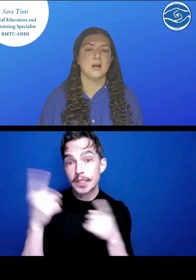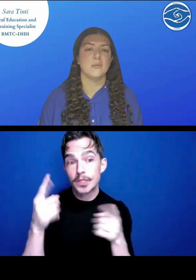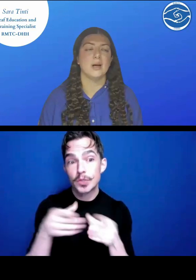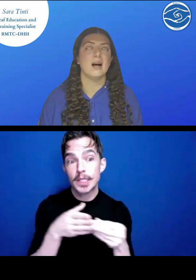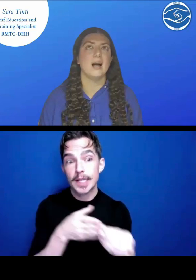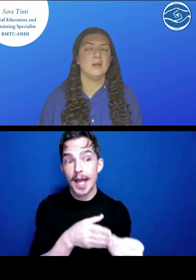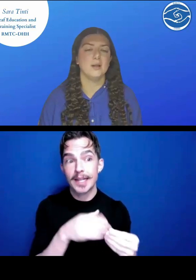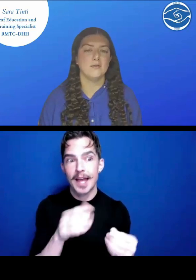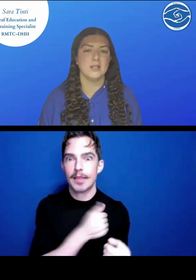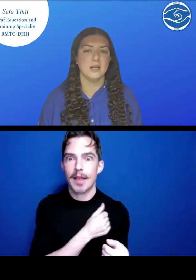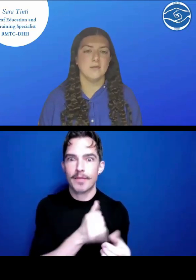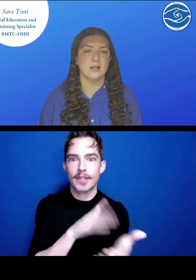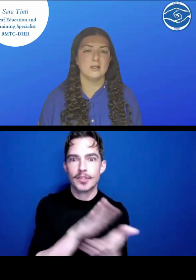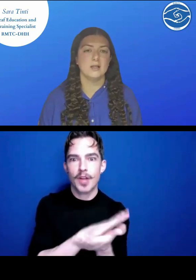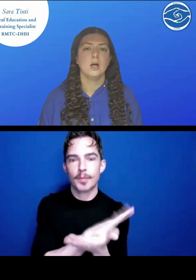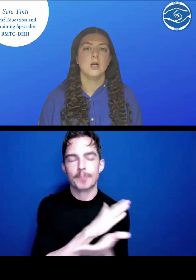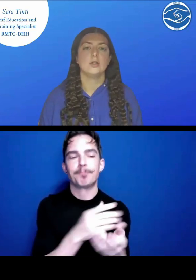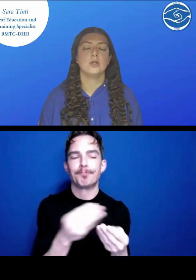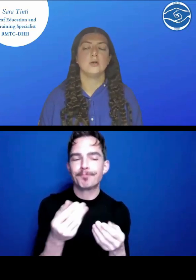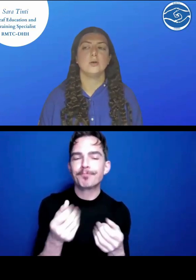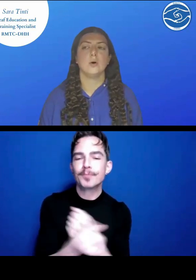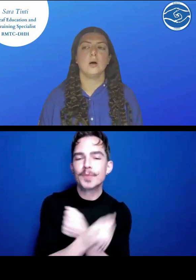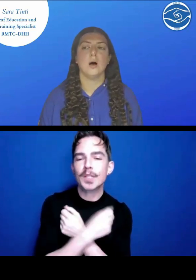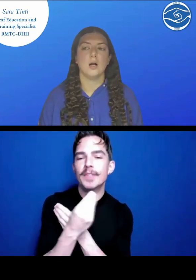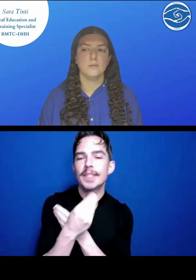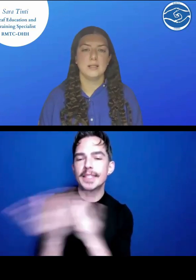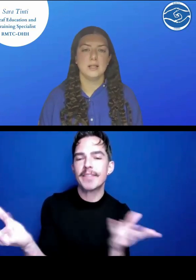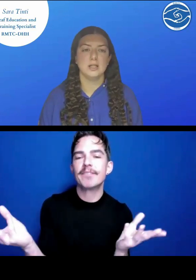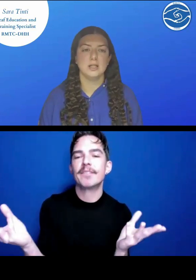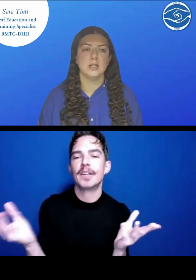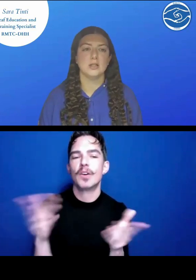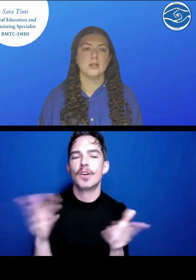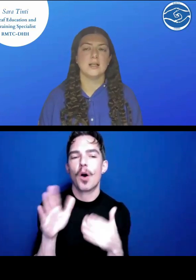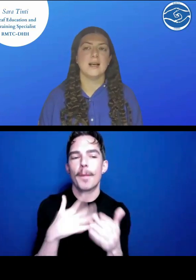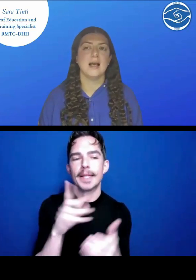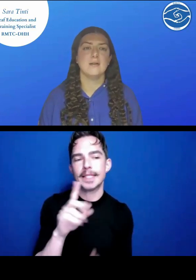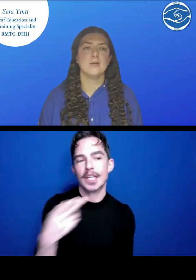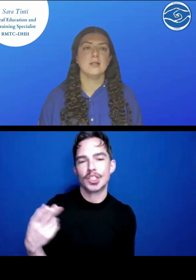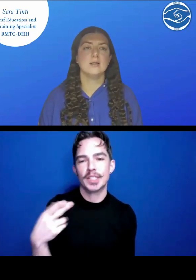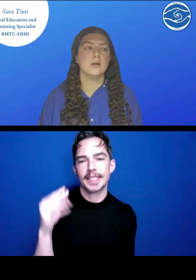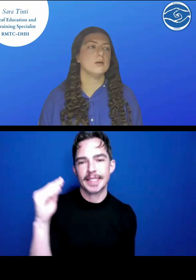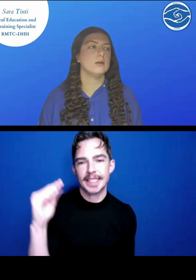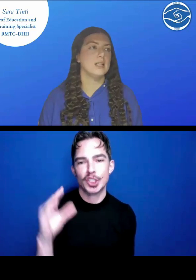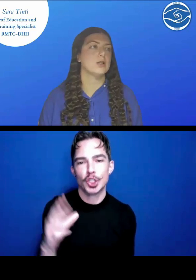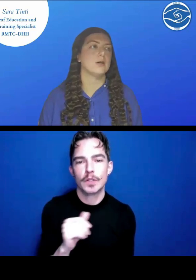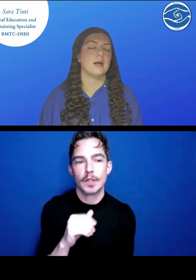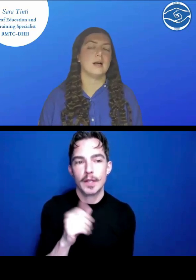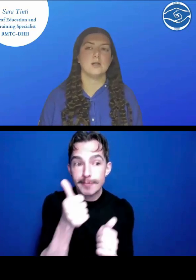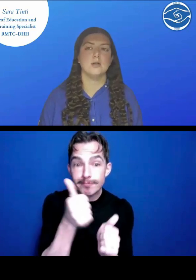document. I would love to give this to all of my DHH teachers and every single teacher that has a